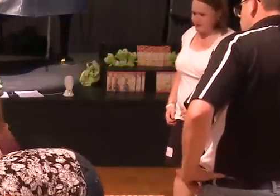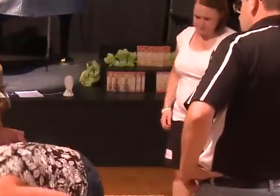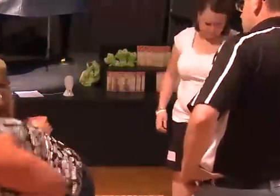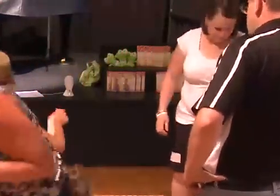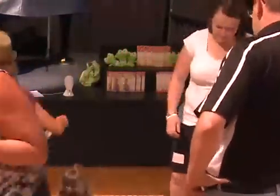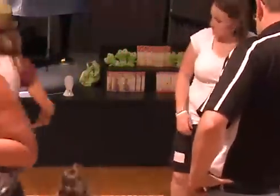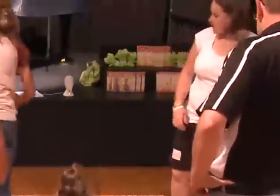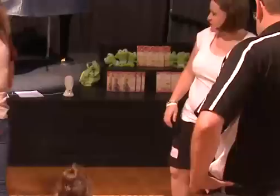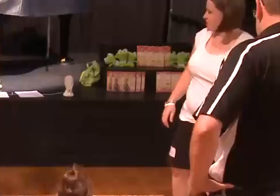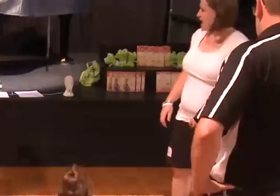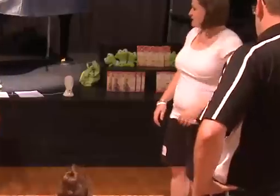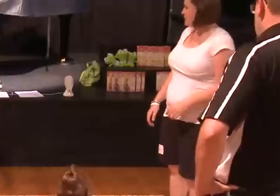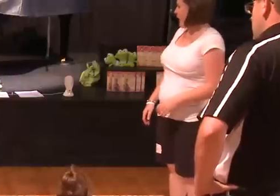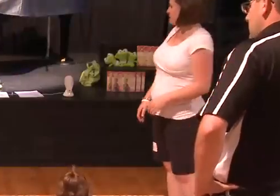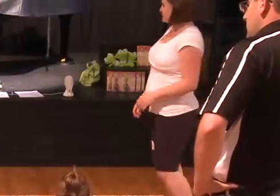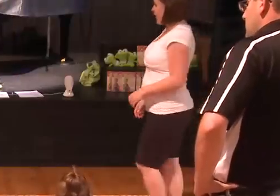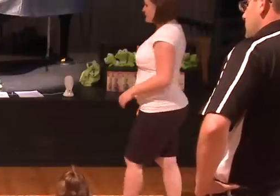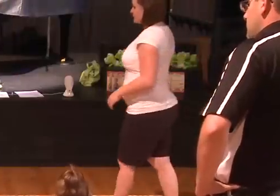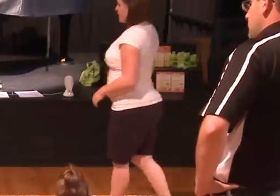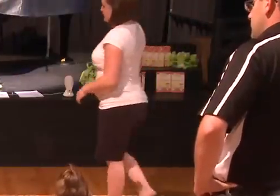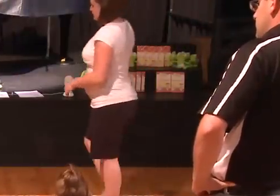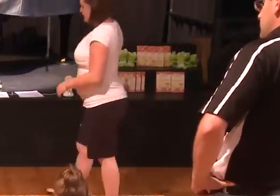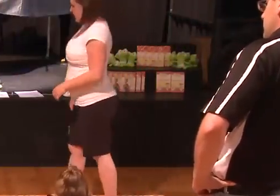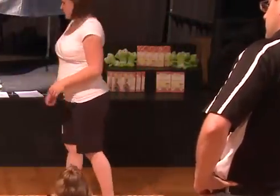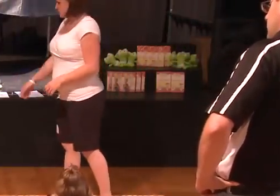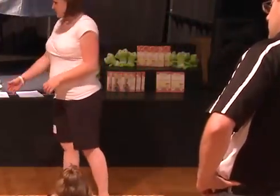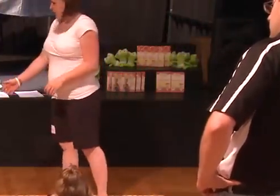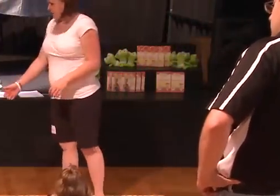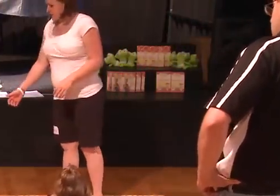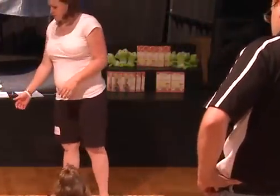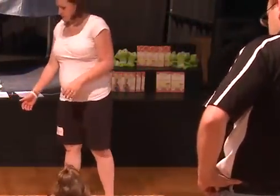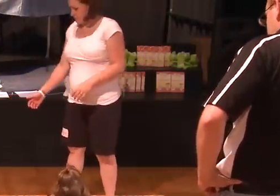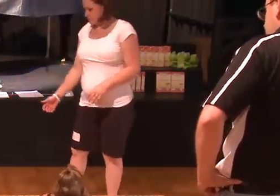Thank you for helping me clean up. Is this one yours? That's yours. We got it.